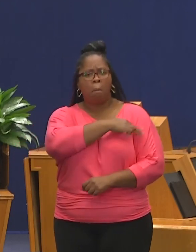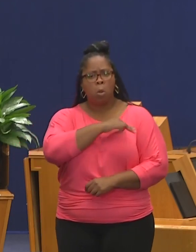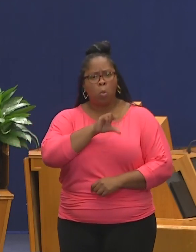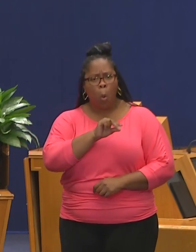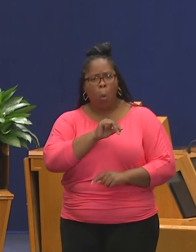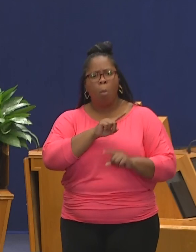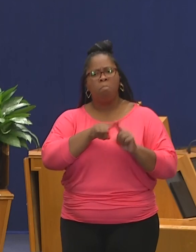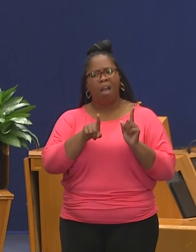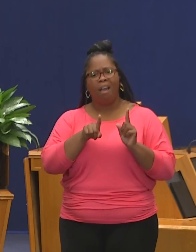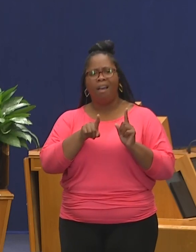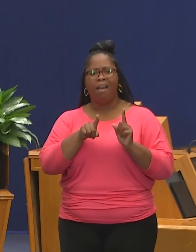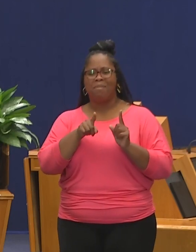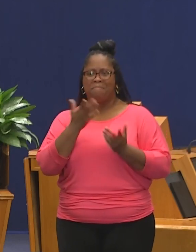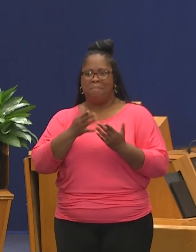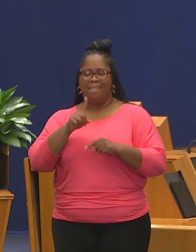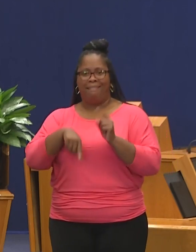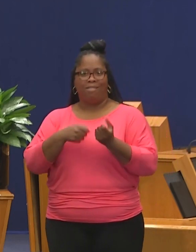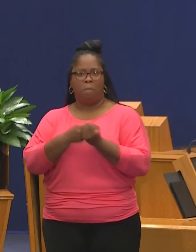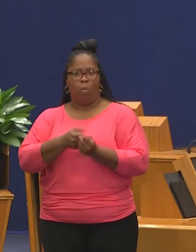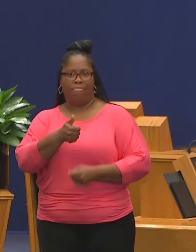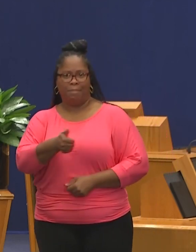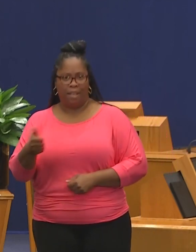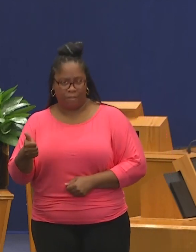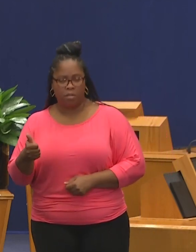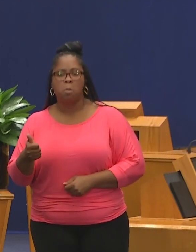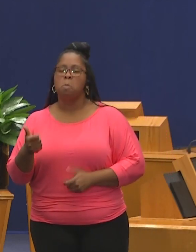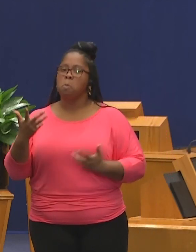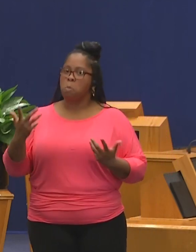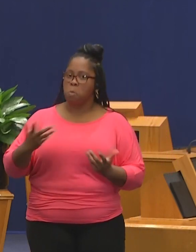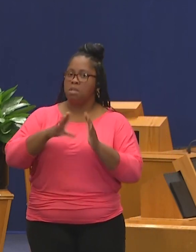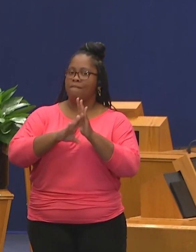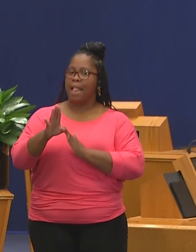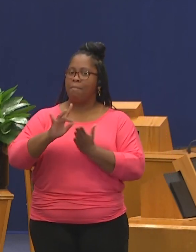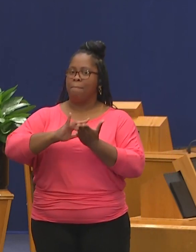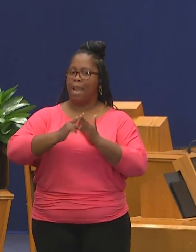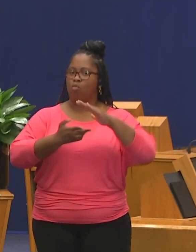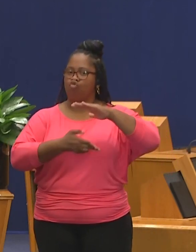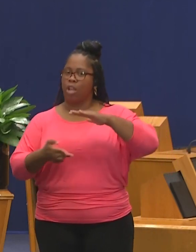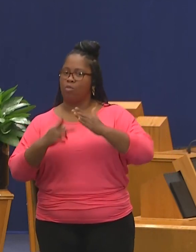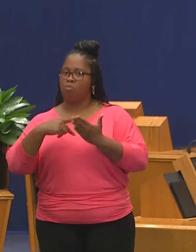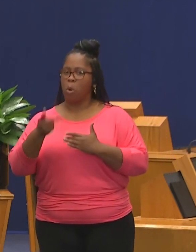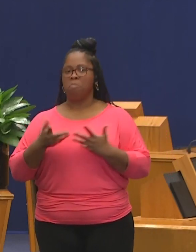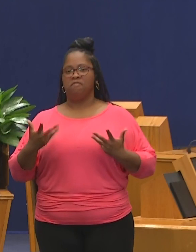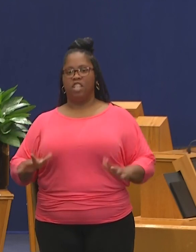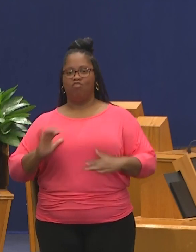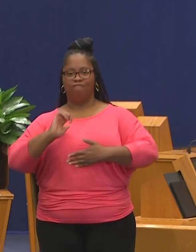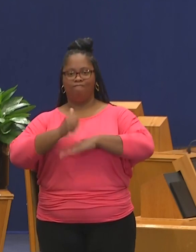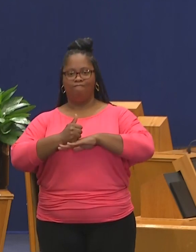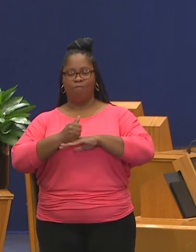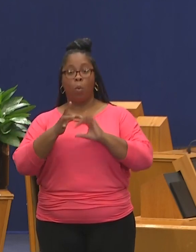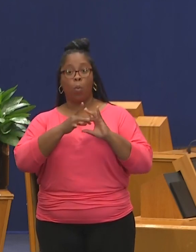NEED HOSPITALIZATION BUT MIGHT NOT BE ABLE TO PROVIDE THAT SUPPORT FOR THEMSELVES. AND SO THE DEVELOPMENT OF THE